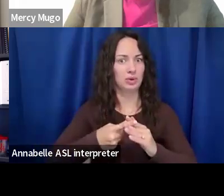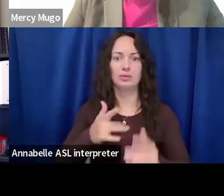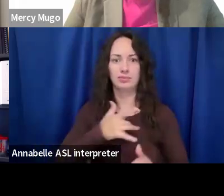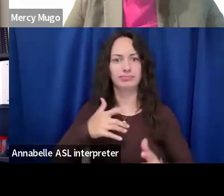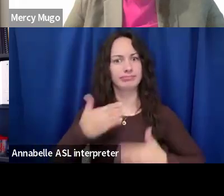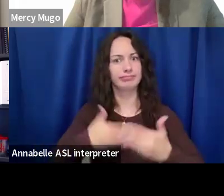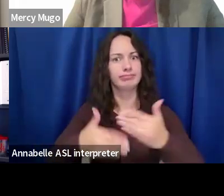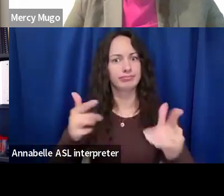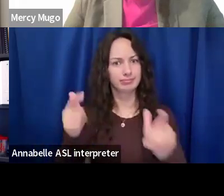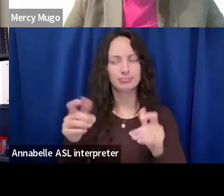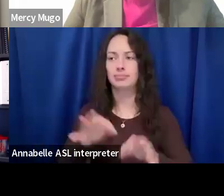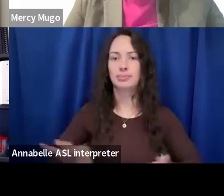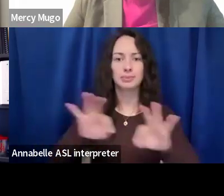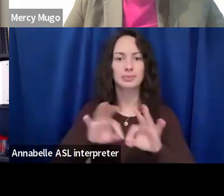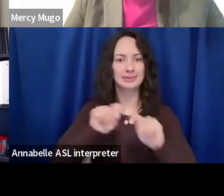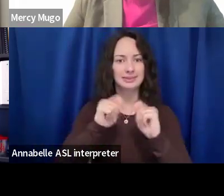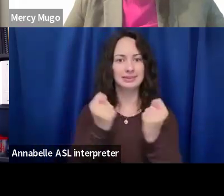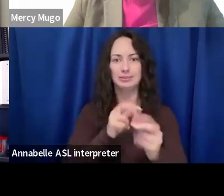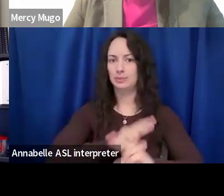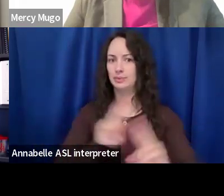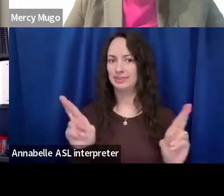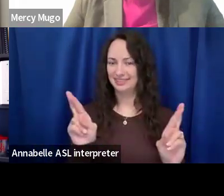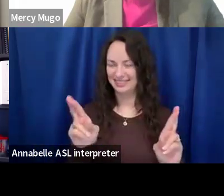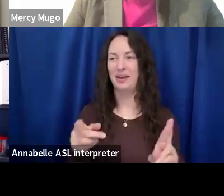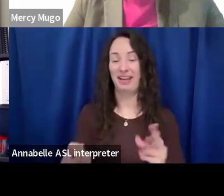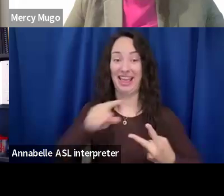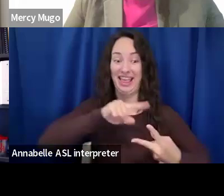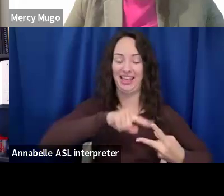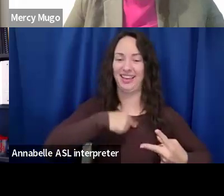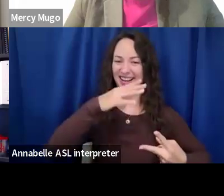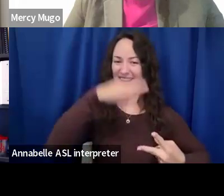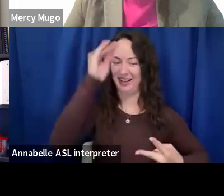so it was important to get your team altogether right away. So I learned from my first S-STEM grant.